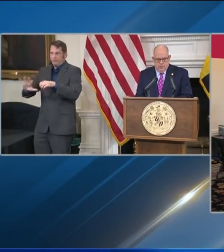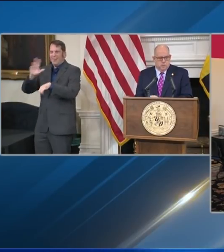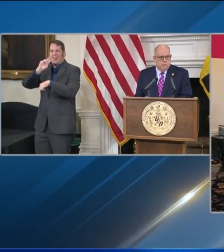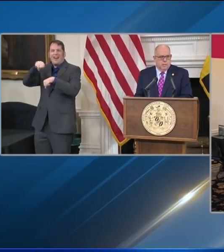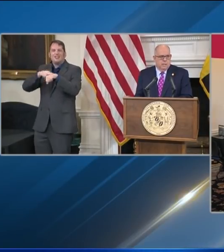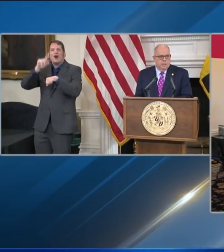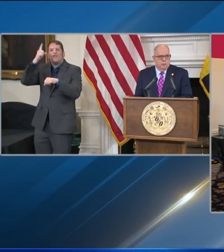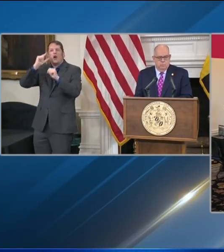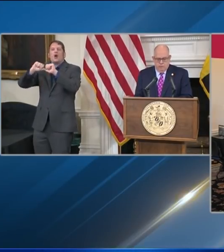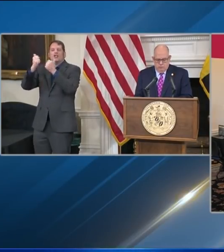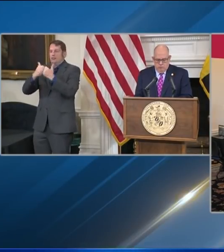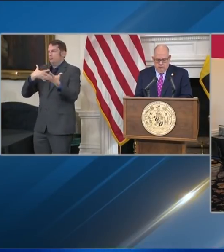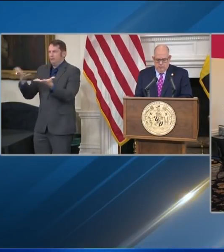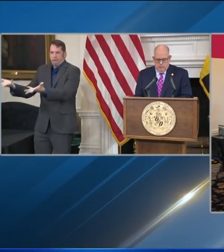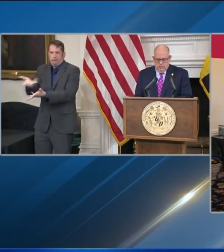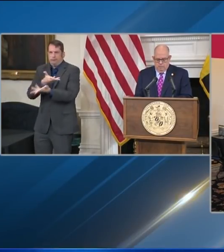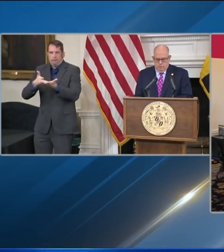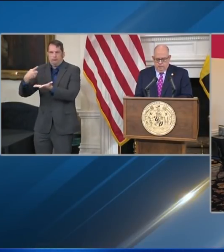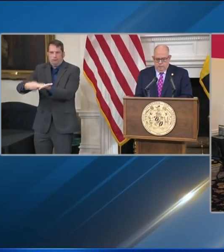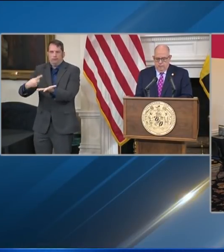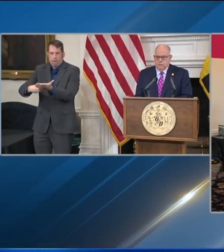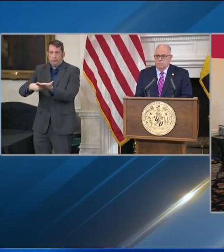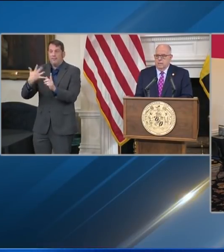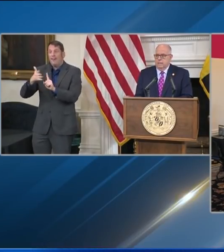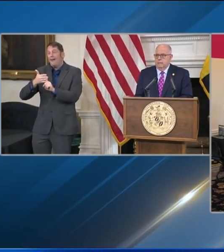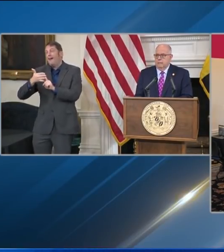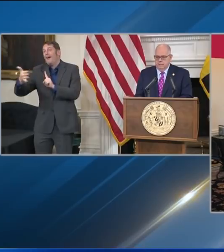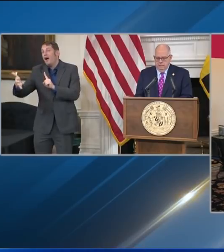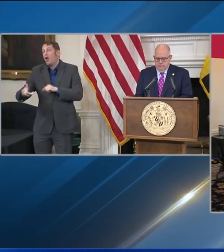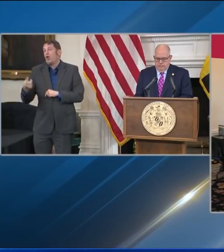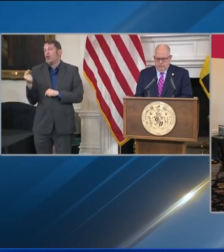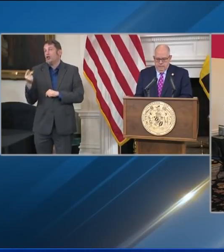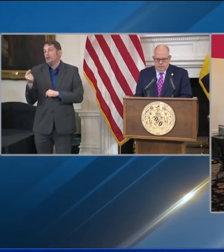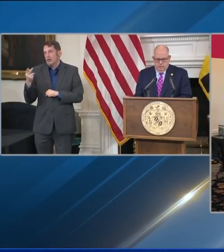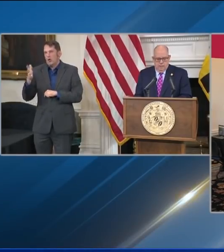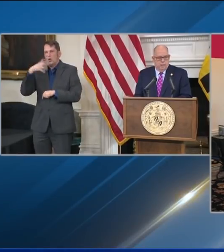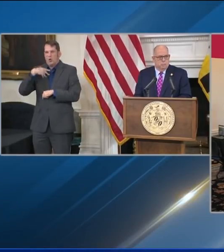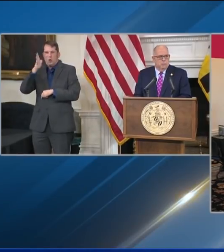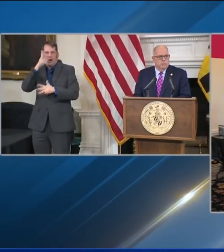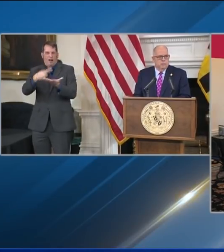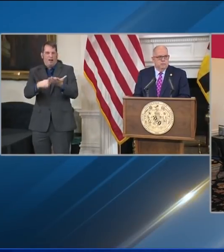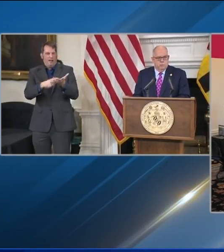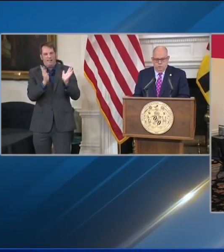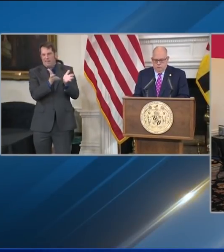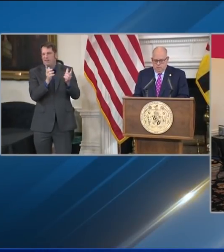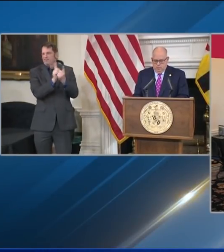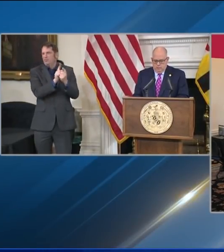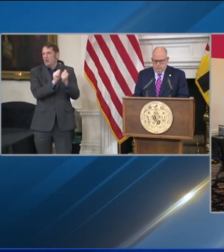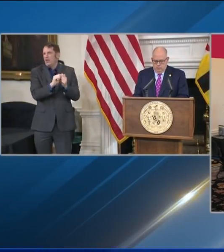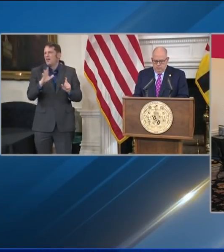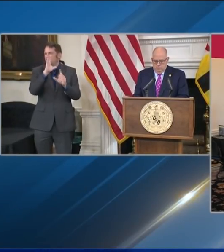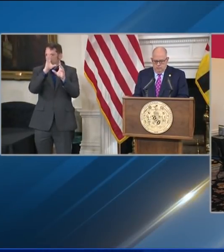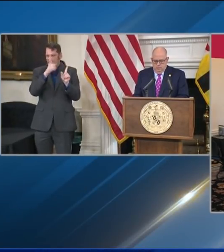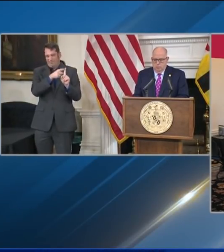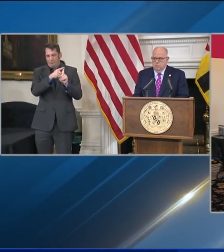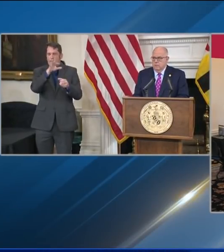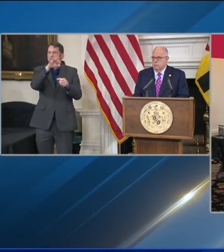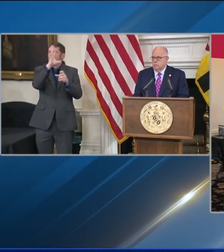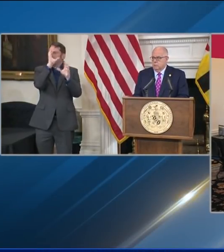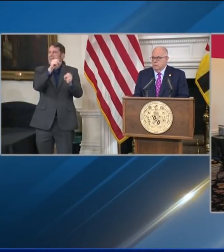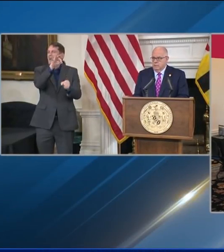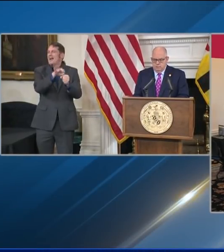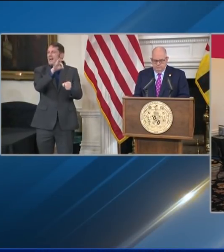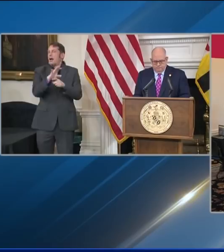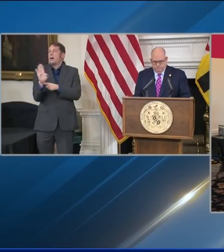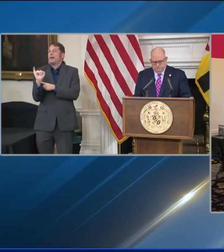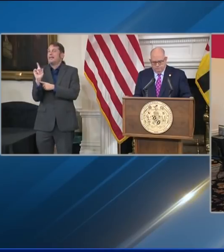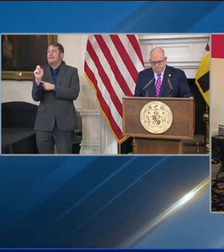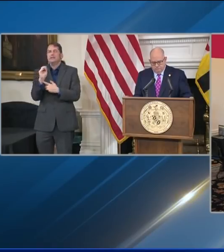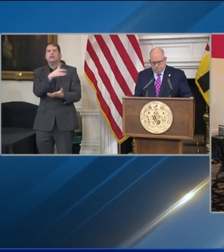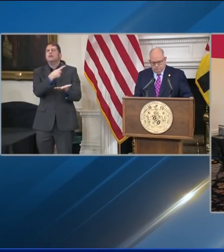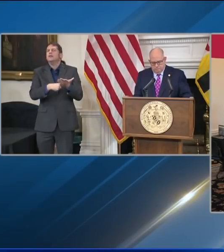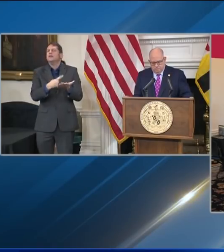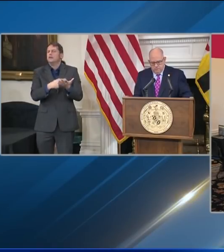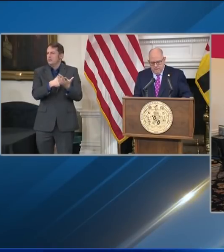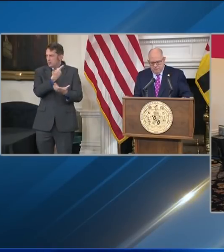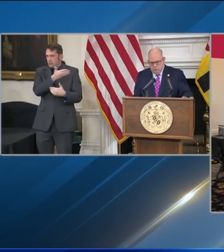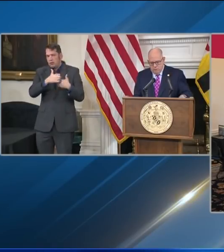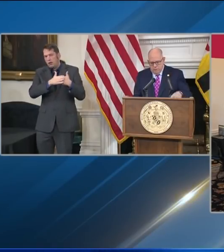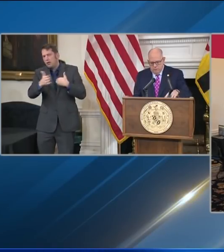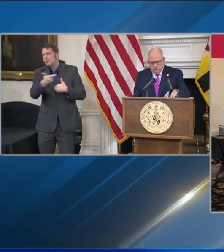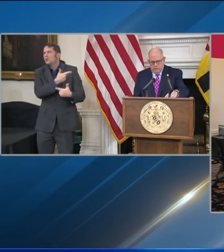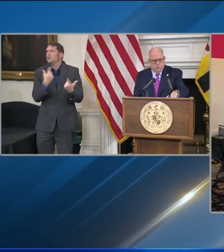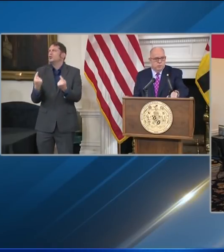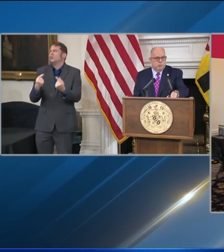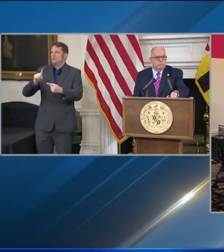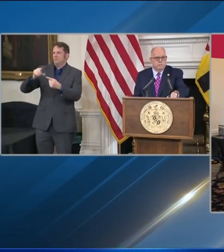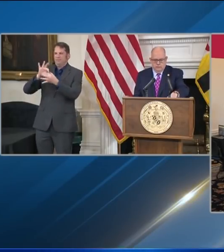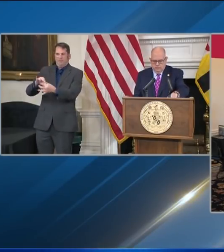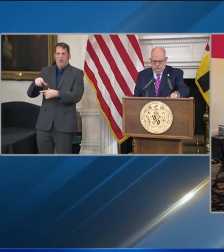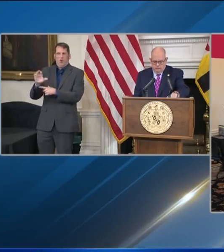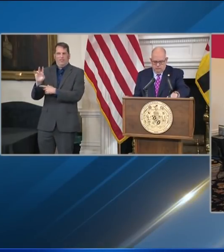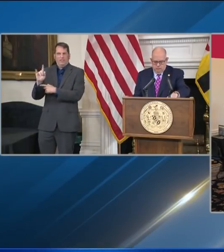OR AN EMERGENCY MEETING OF THE NATIONAL GOVERNORS ASSOCIATION AND ON THURSDAY, I WILL BE JOINING PRESIDENT-ELECT BIDEN AND HIS TEAM FOR DISCUSSION ON THE CORONAVIRUS RESPONSE.